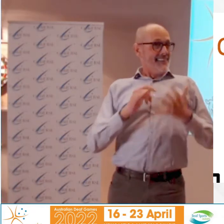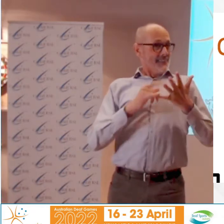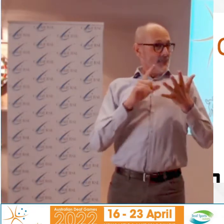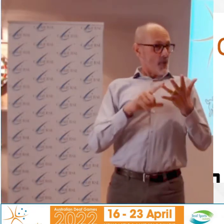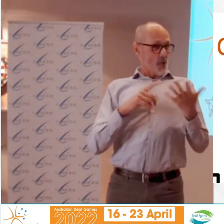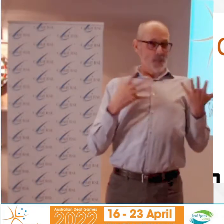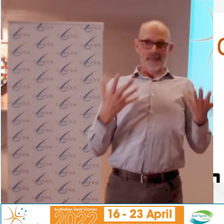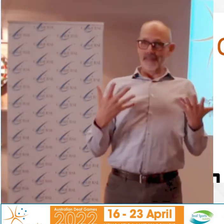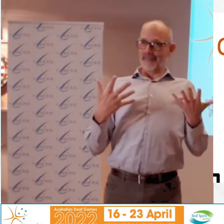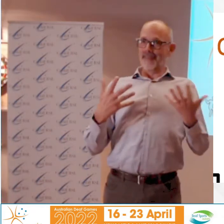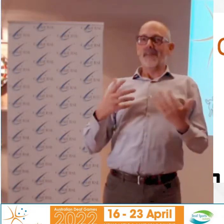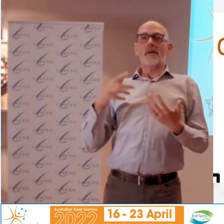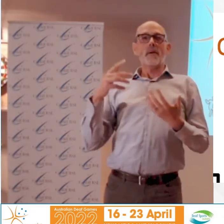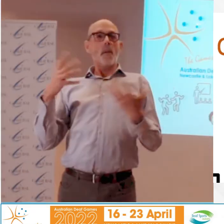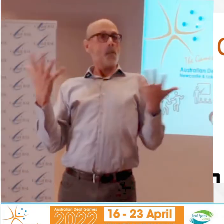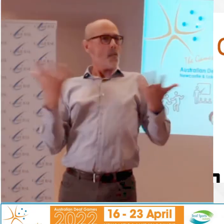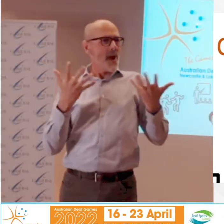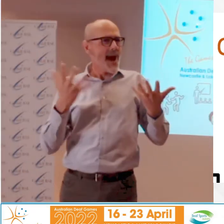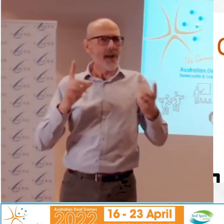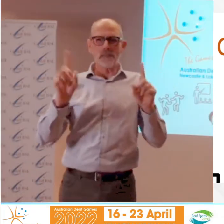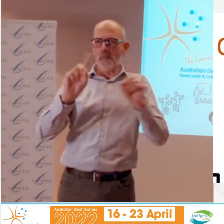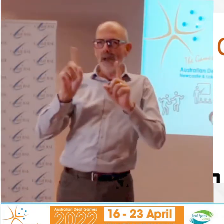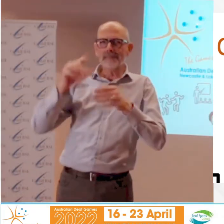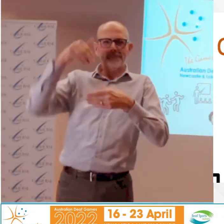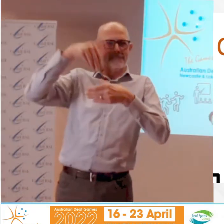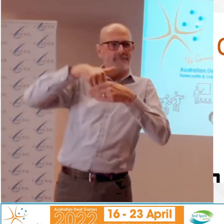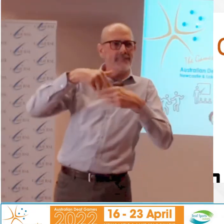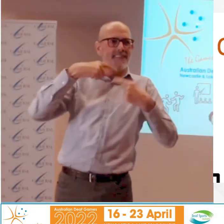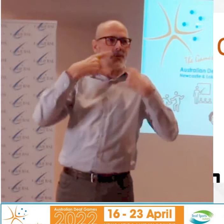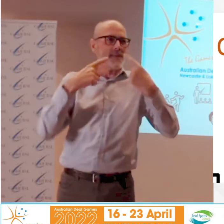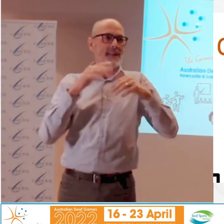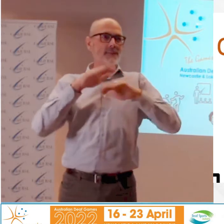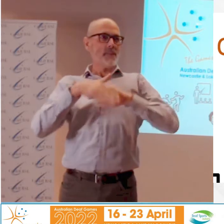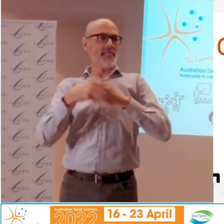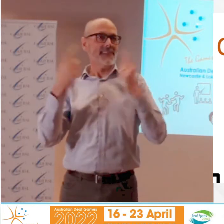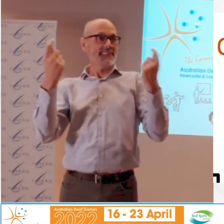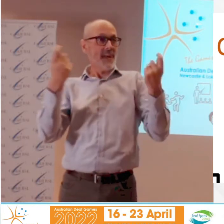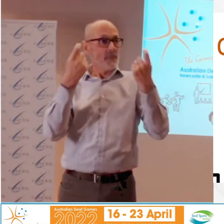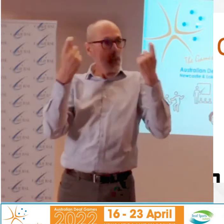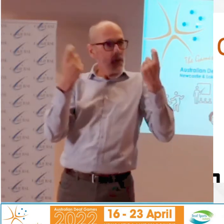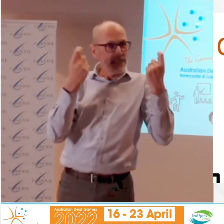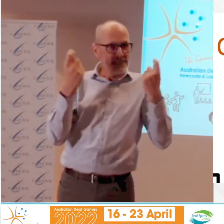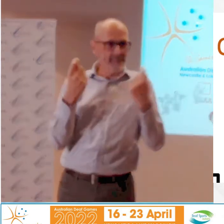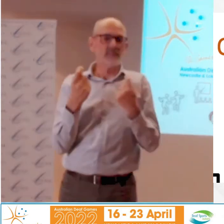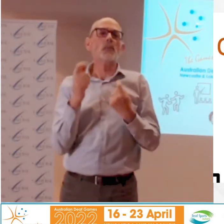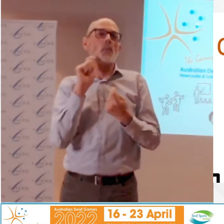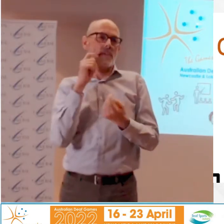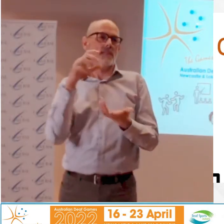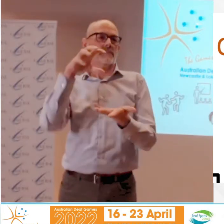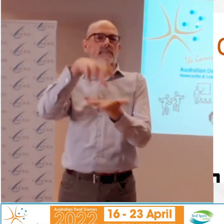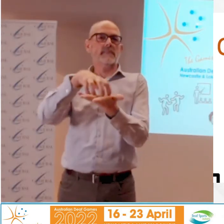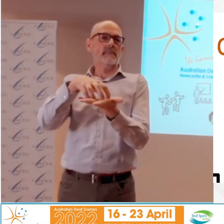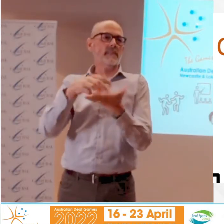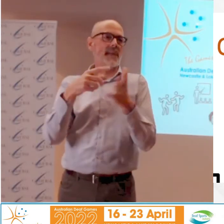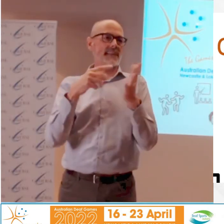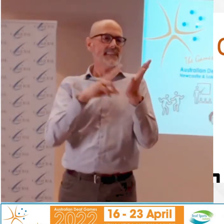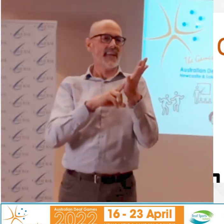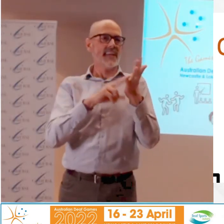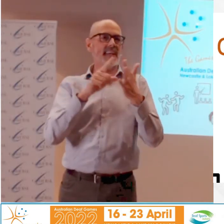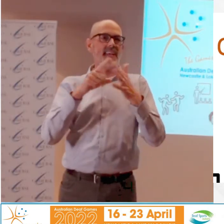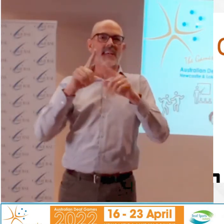of the ceremonies okay so some information about the ceremonies we've got a venue